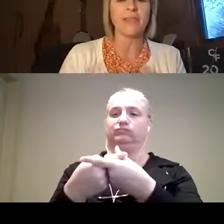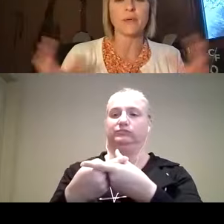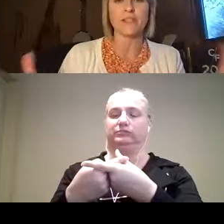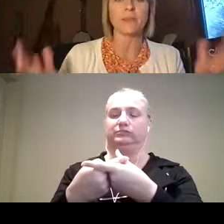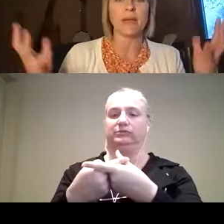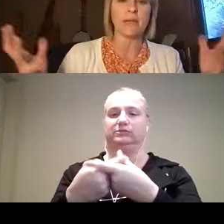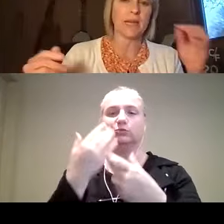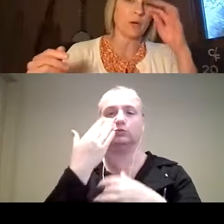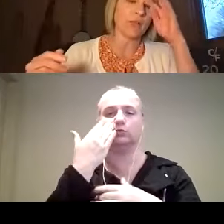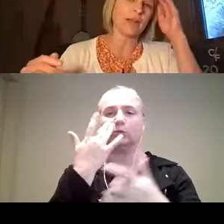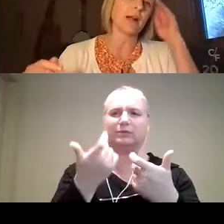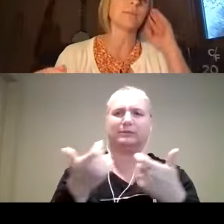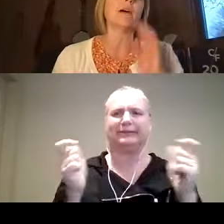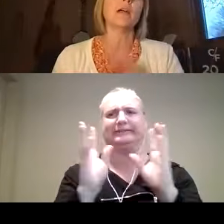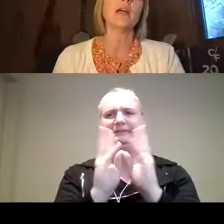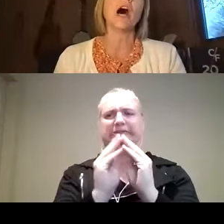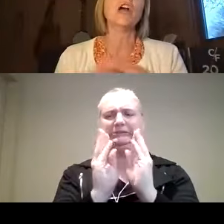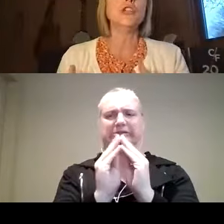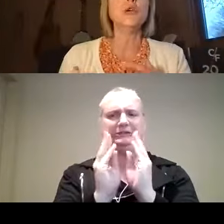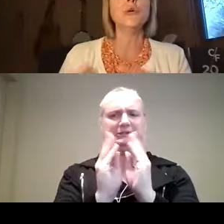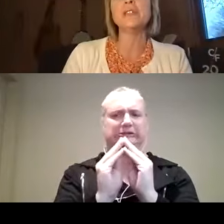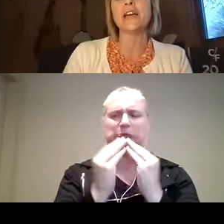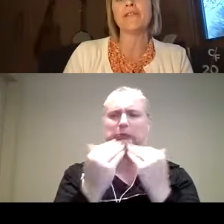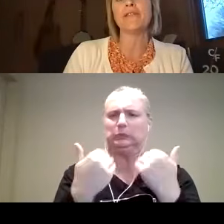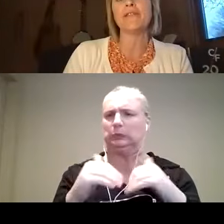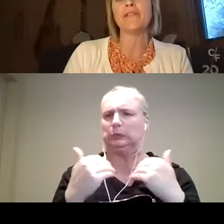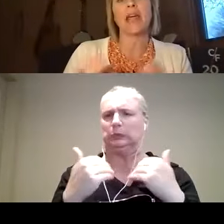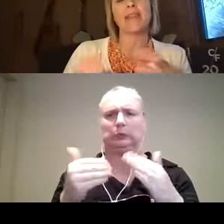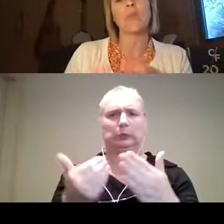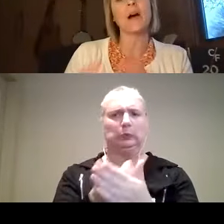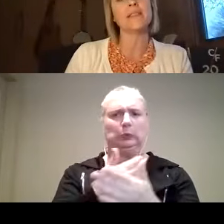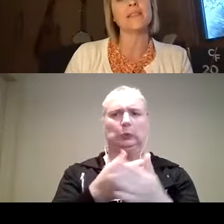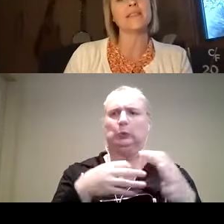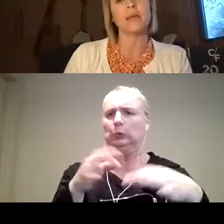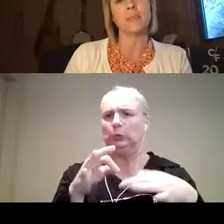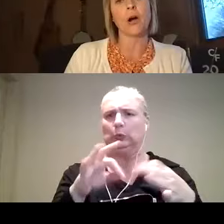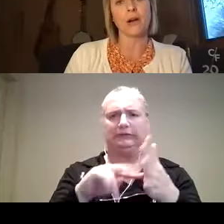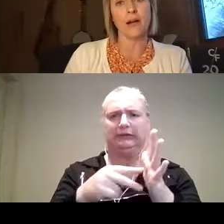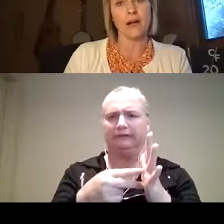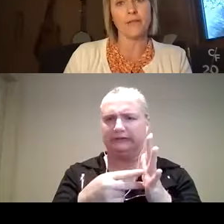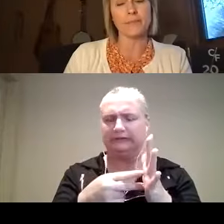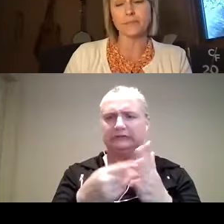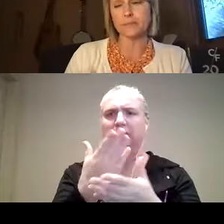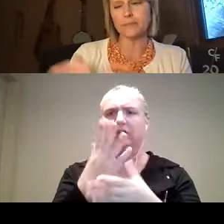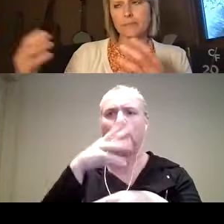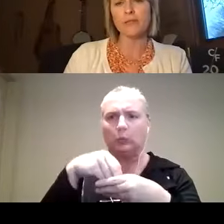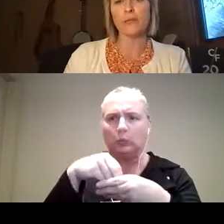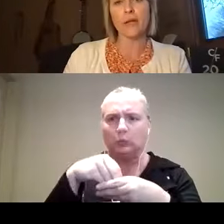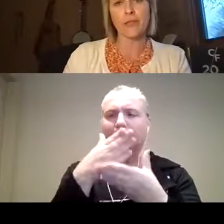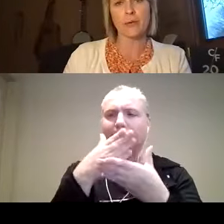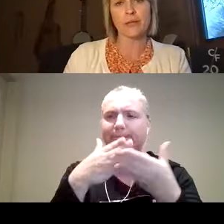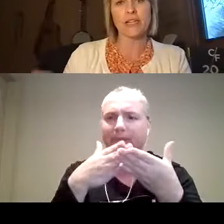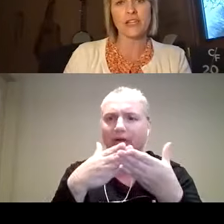there was this big meeting where they talked about a new definition. And they wanted this to be part of the reauthorization